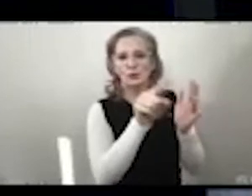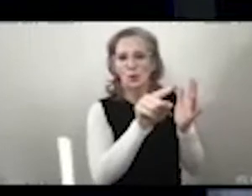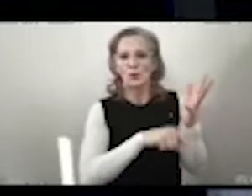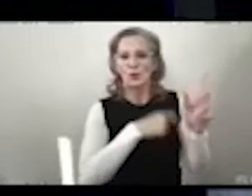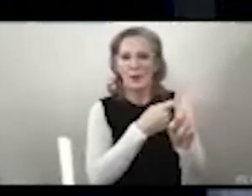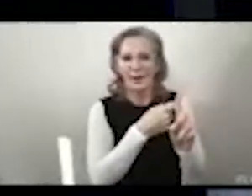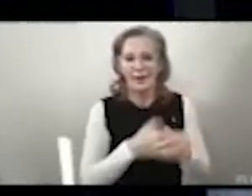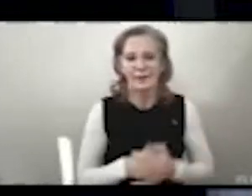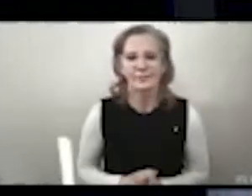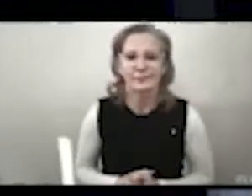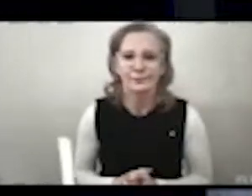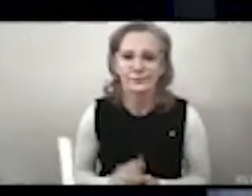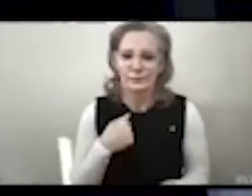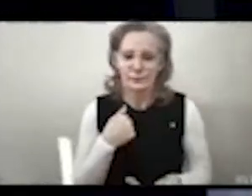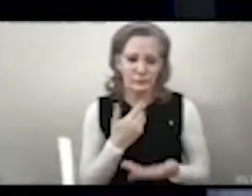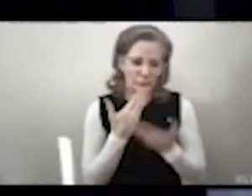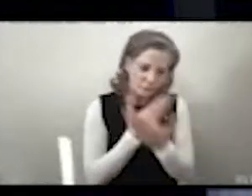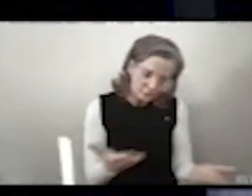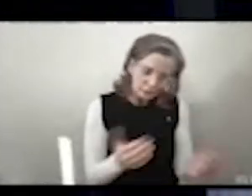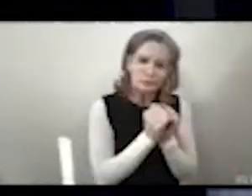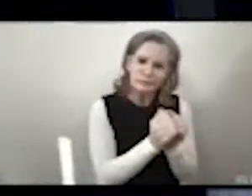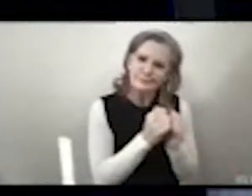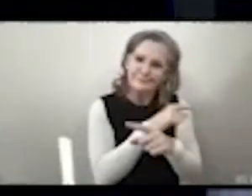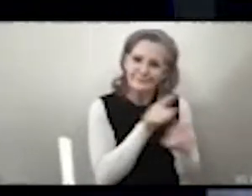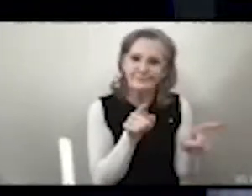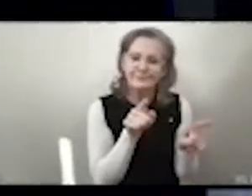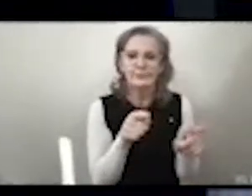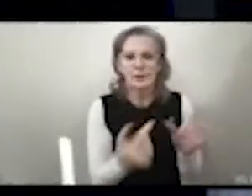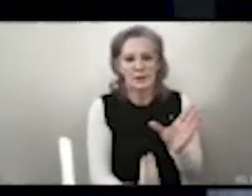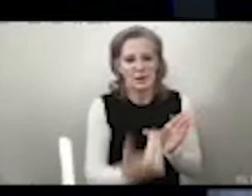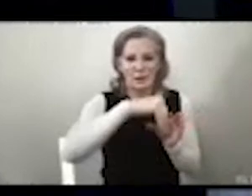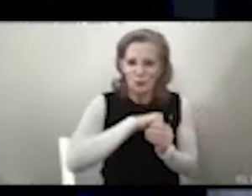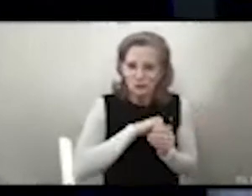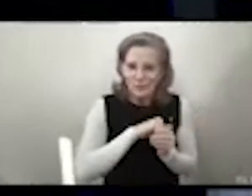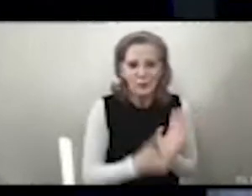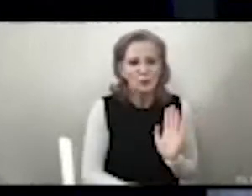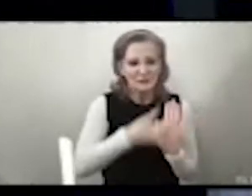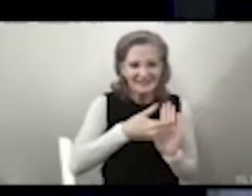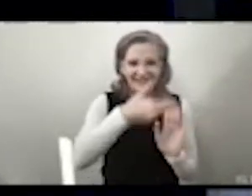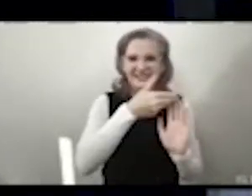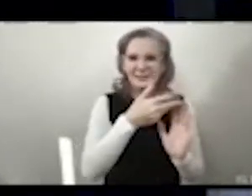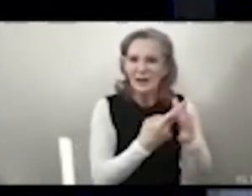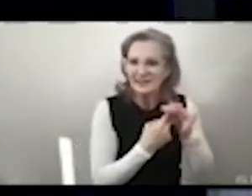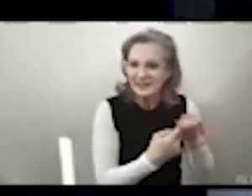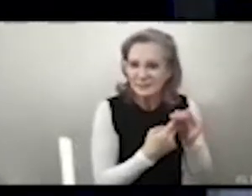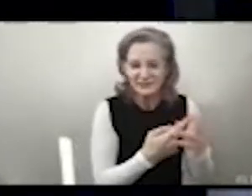Working Groups, to event contributors and participants, and the very wide range of organisations who have worked with us over the past year and a